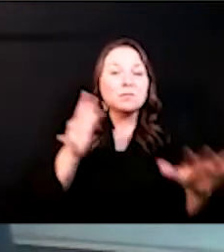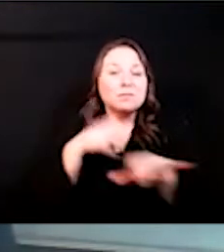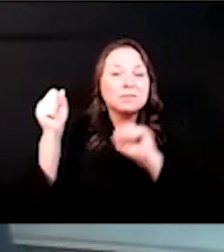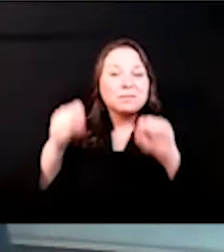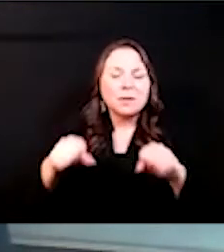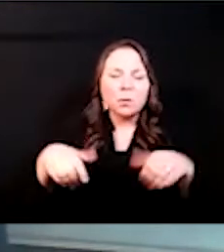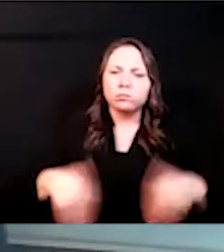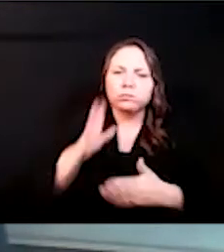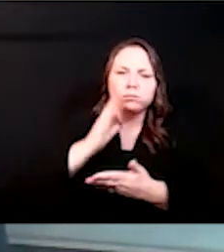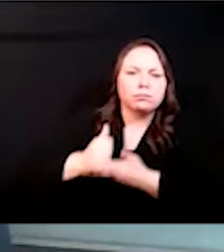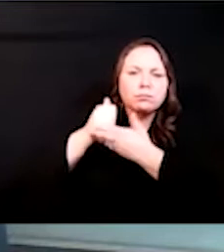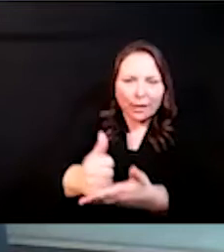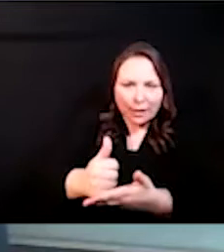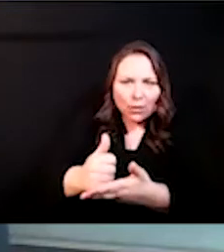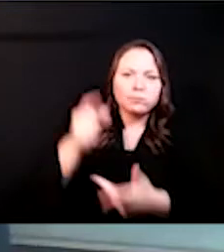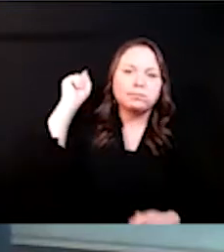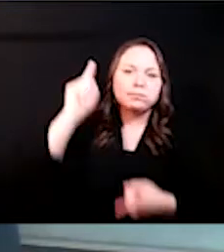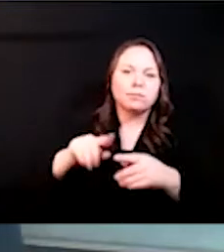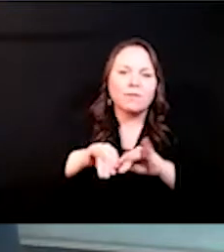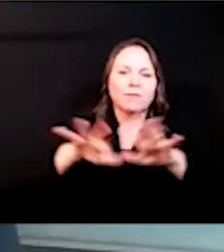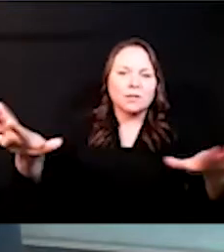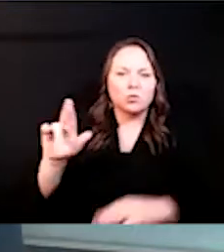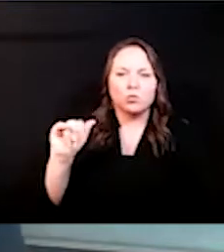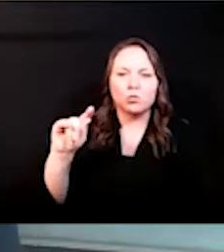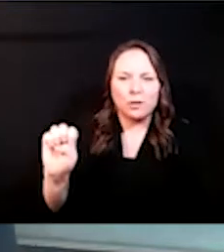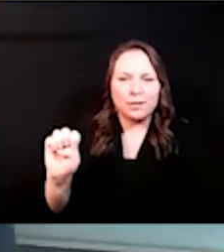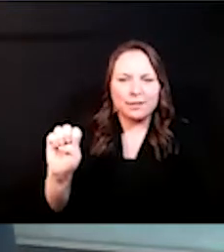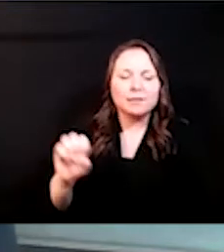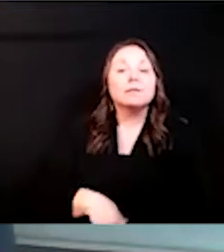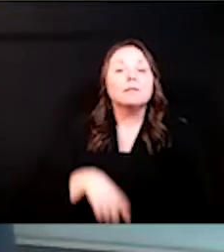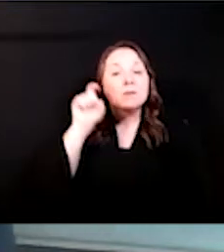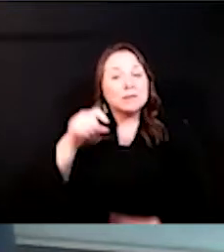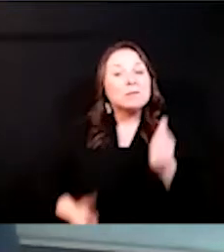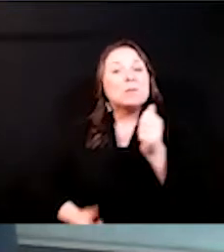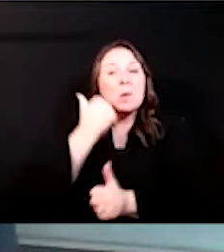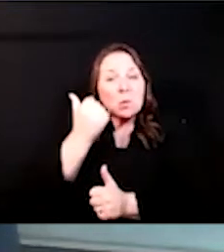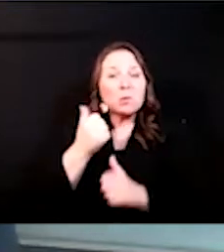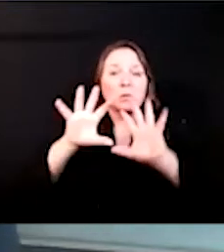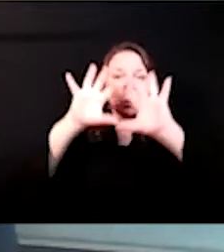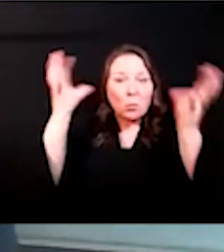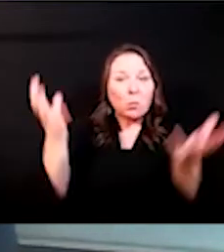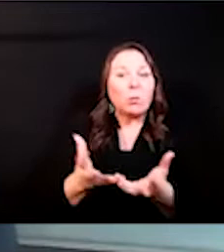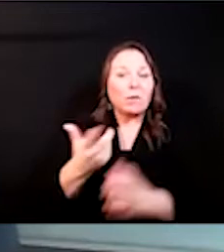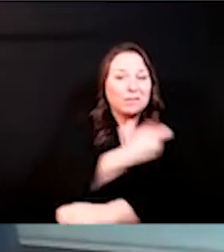QUICKLY AS POSSIBLE IS REALLY GOING TO HELP CUT INFECTION RATES. WE REALLY NEED THE MAJORITY OF THE GLOBAL